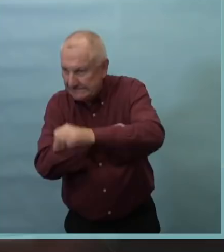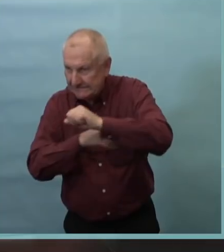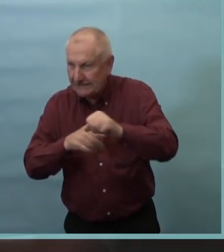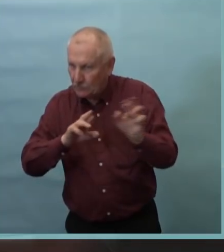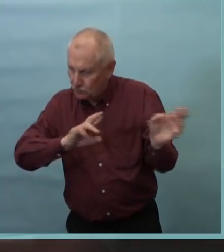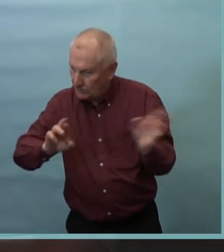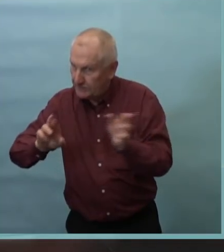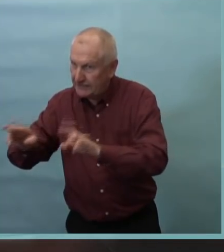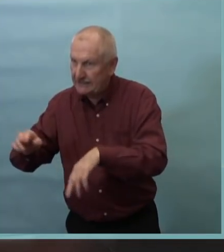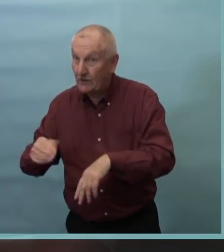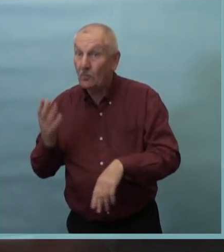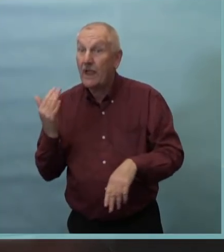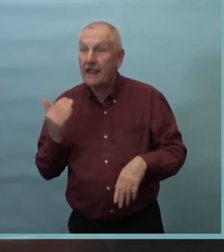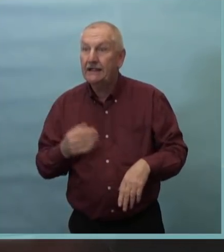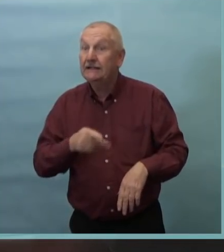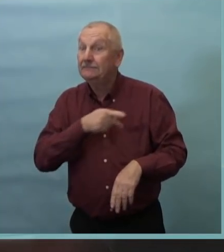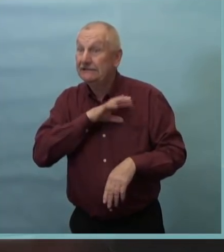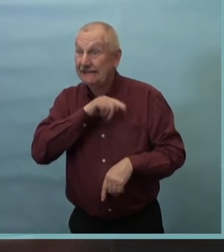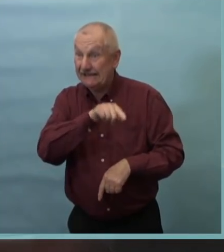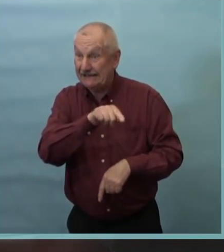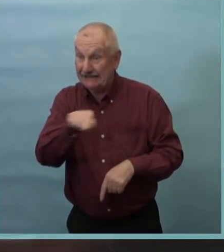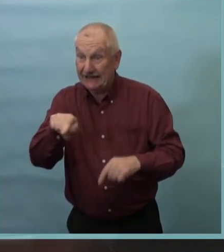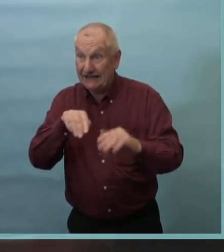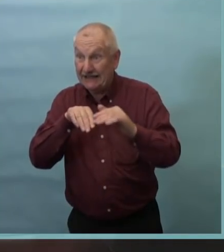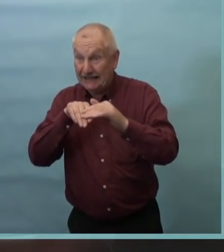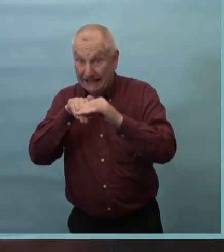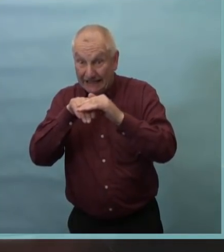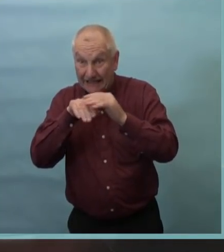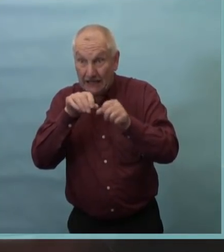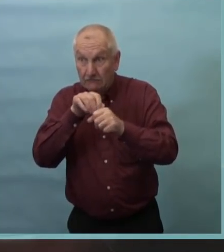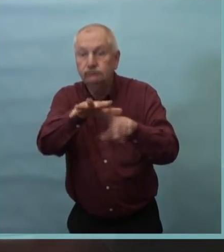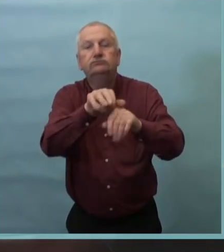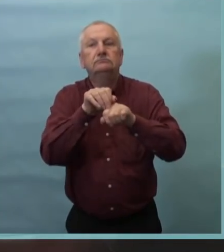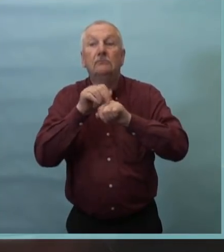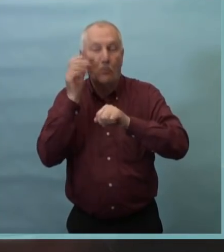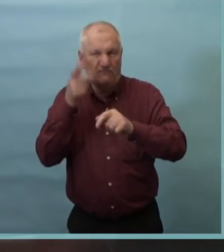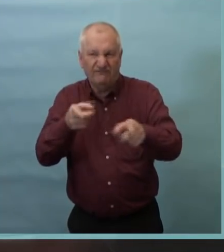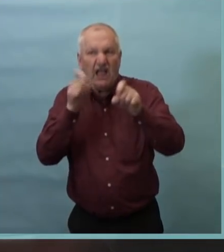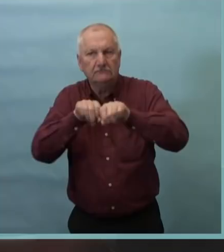some of the public health orders and reopening the province we really need to